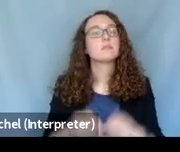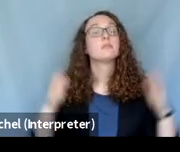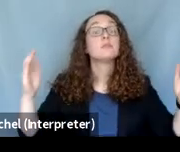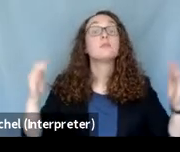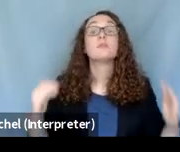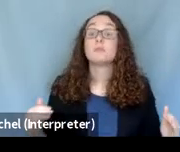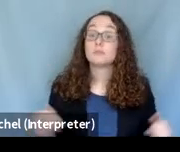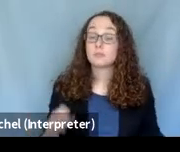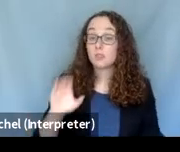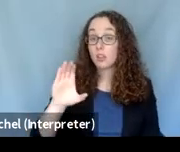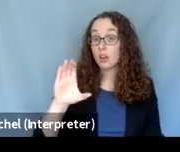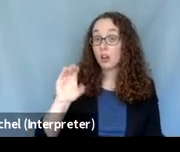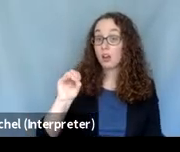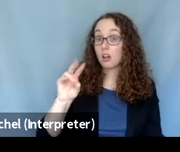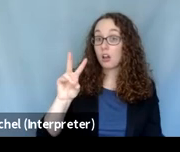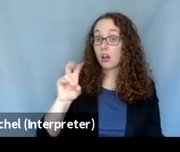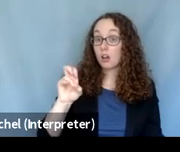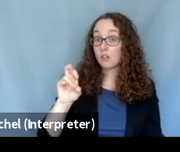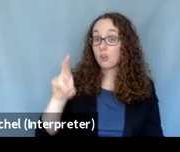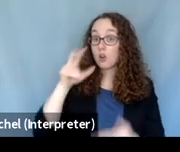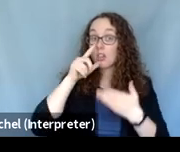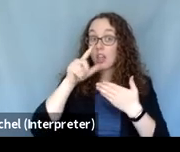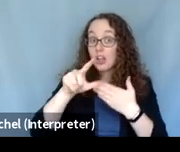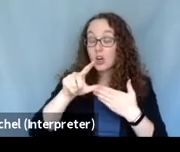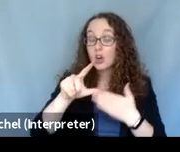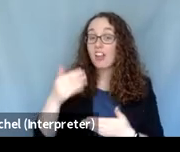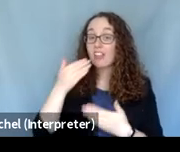a cover a letter is not easy to write, you have the opening paragraph, you have